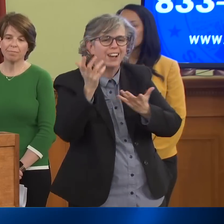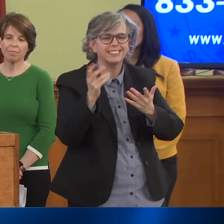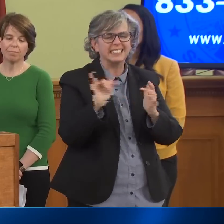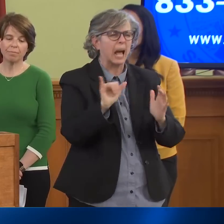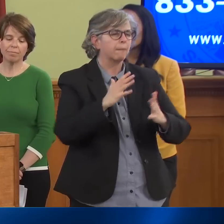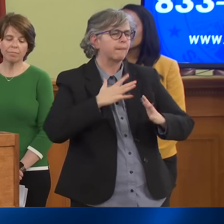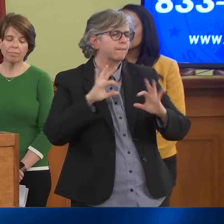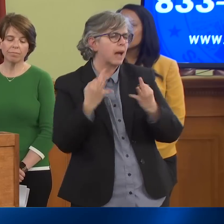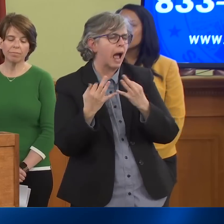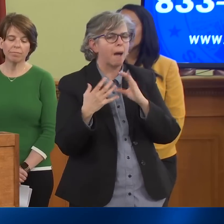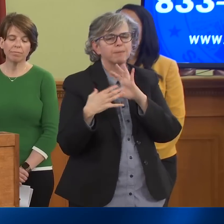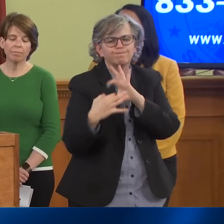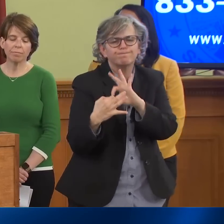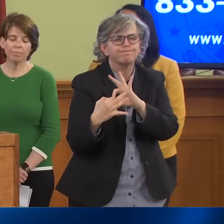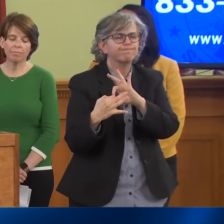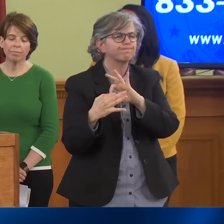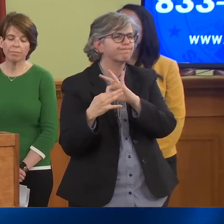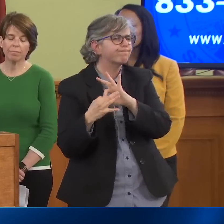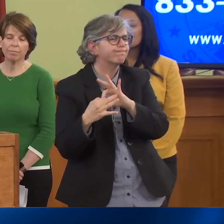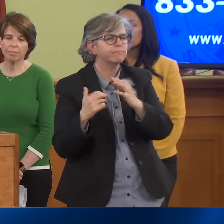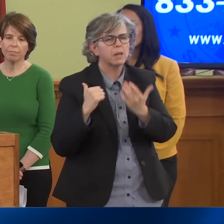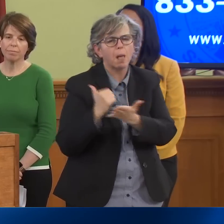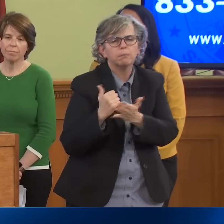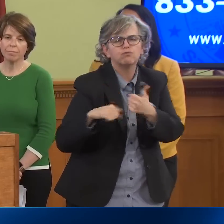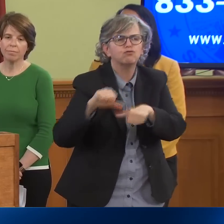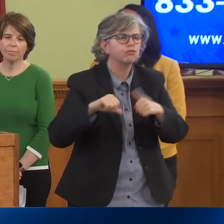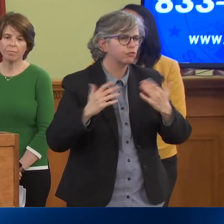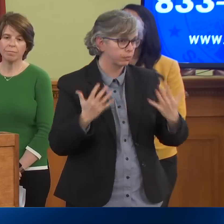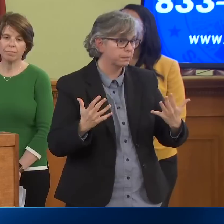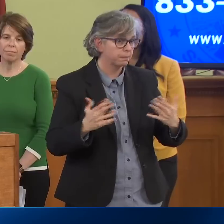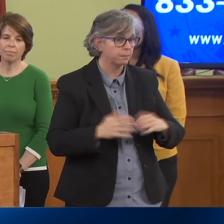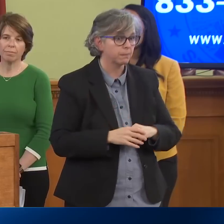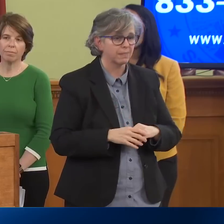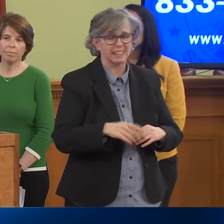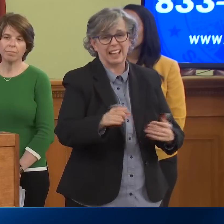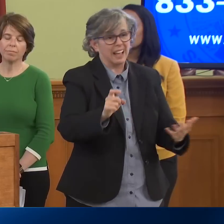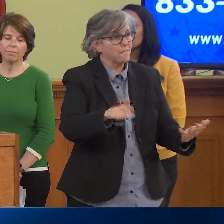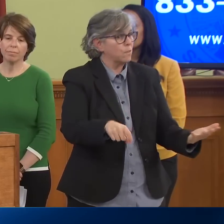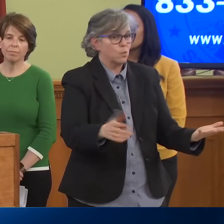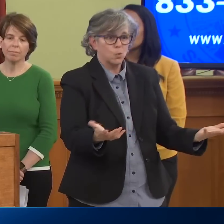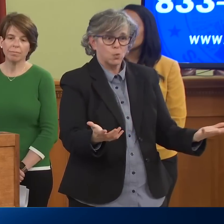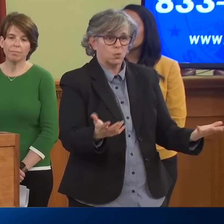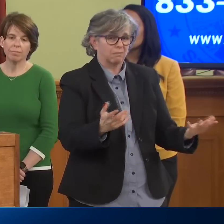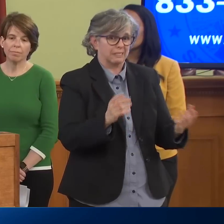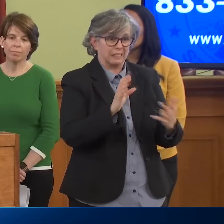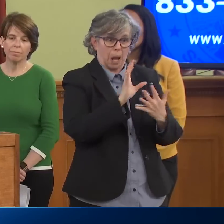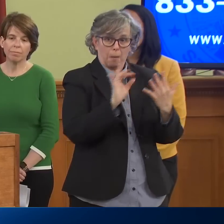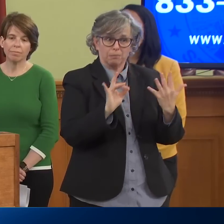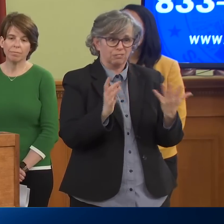EVERYBODY COULD TAKE CARE OF EVERYBODY ELSE'S GRANDMOTHER GRANDFATHER, IN THE COMMUNITY